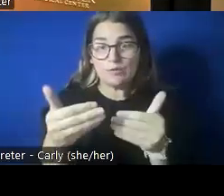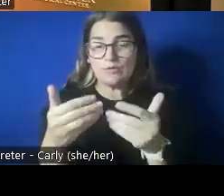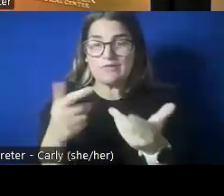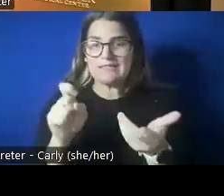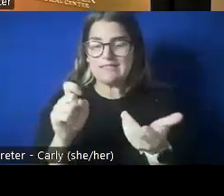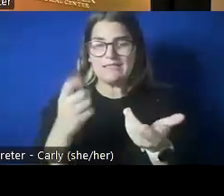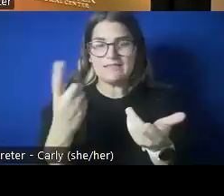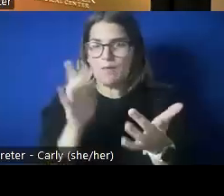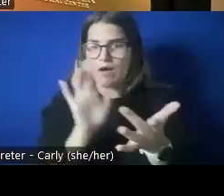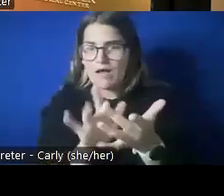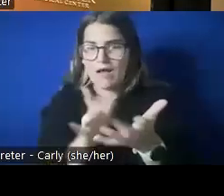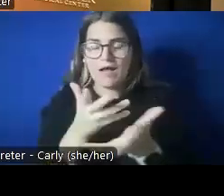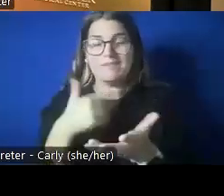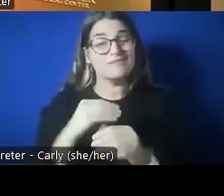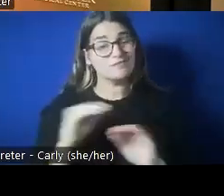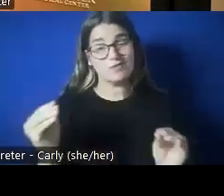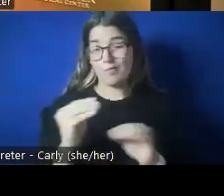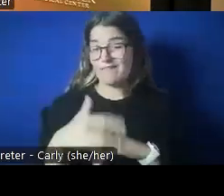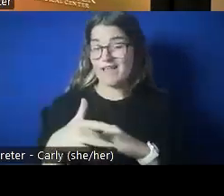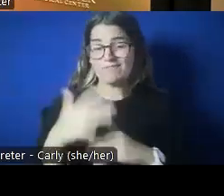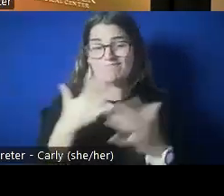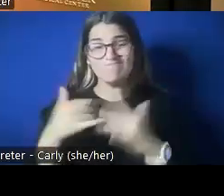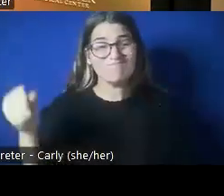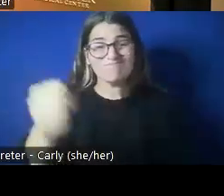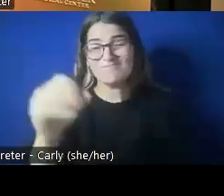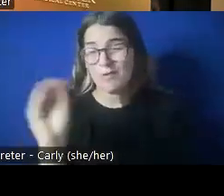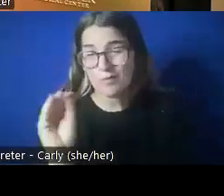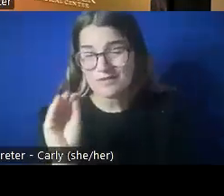of contact and we don't have anyone to send to them so this new role will allow us to get back